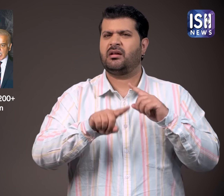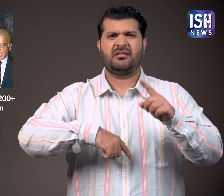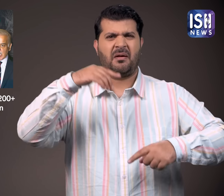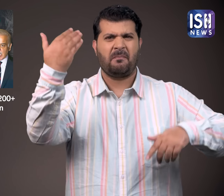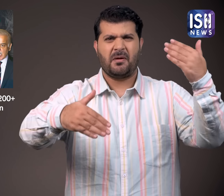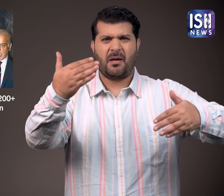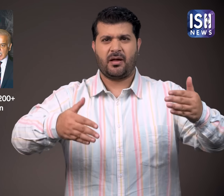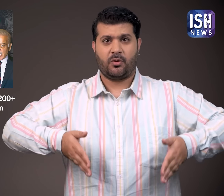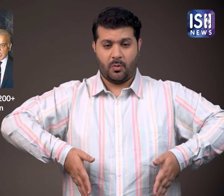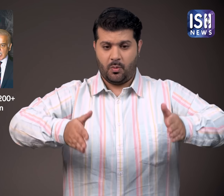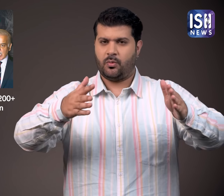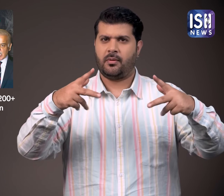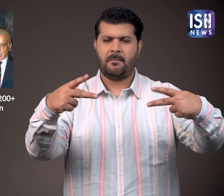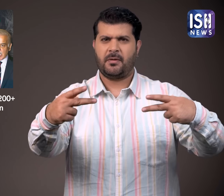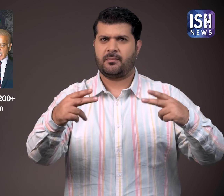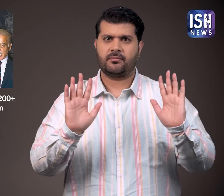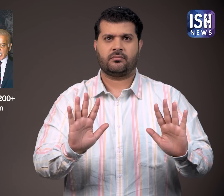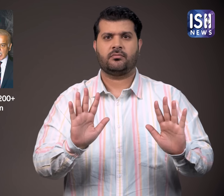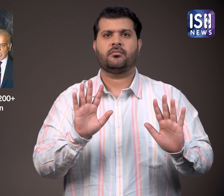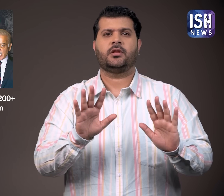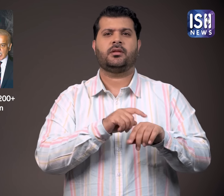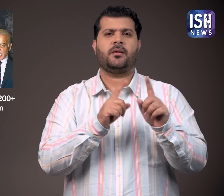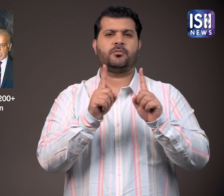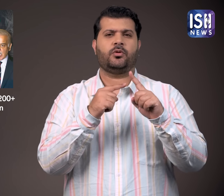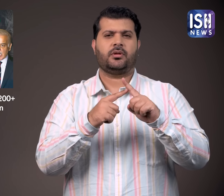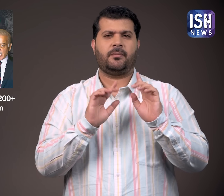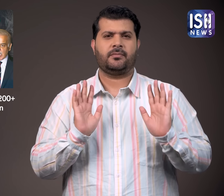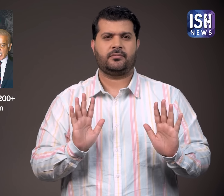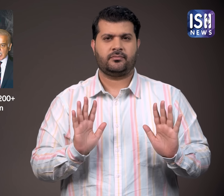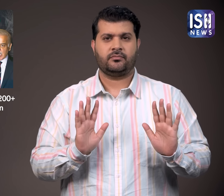They also blocked roads in cities for a short time.